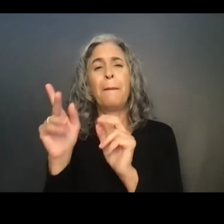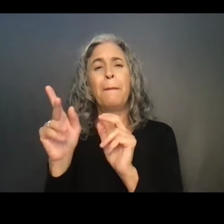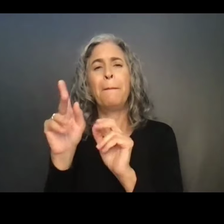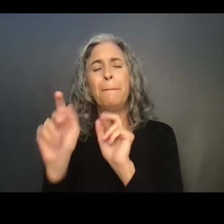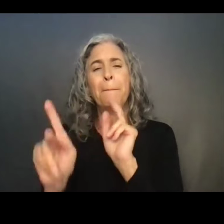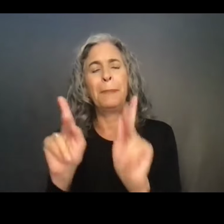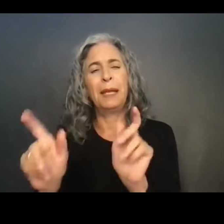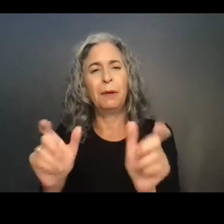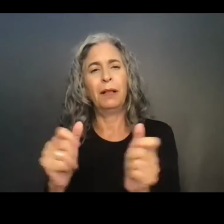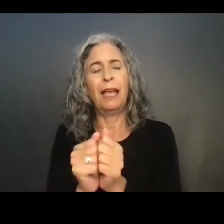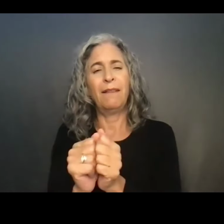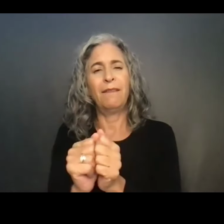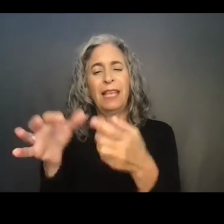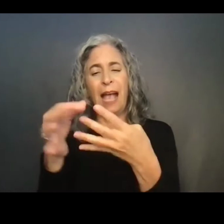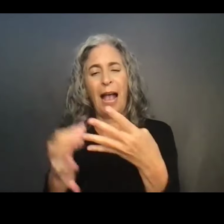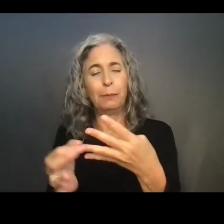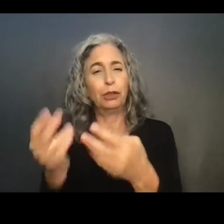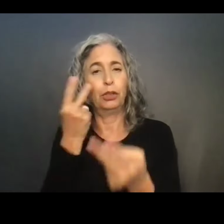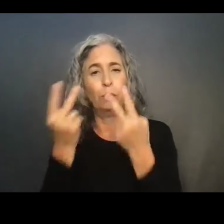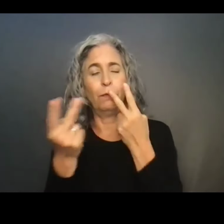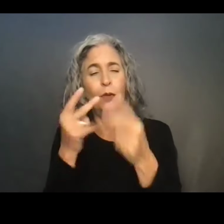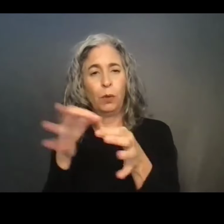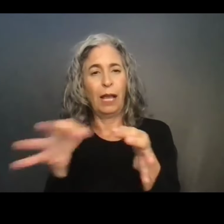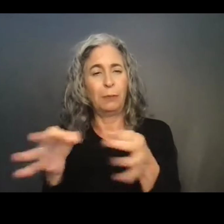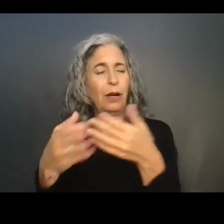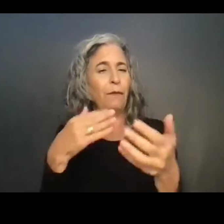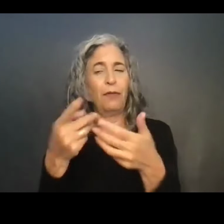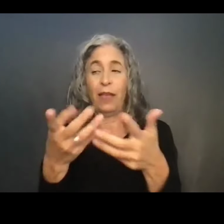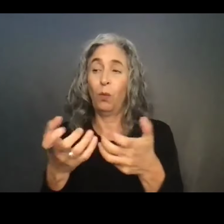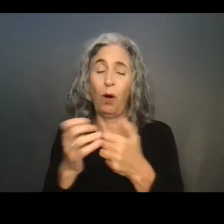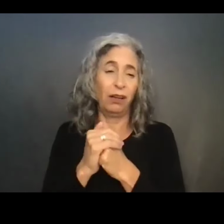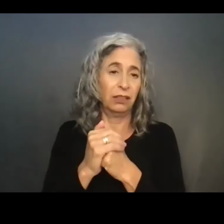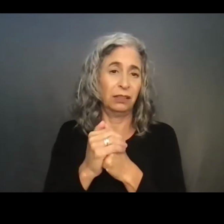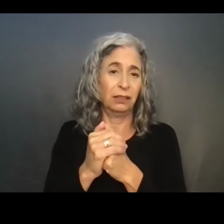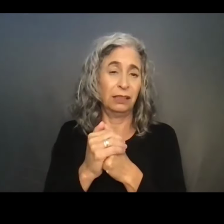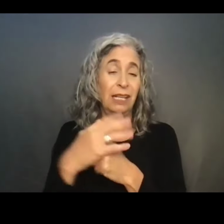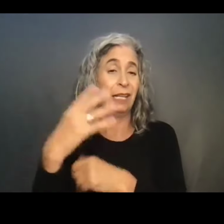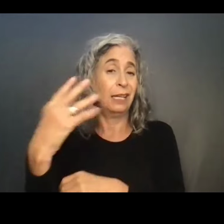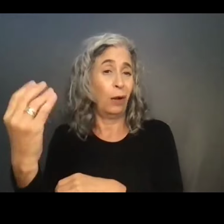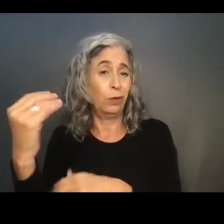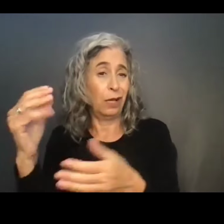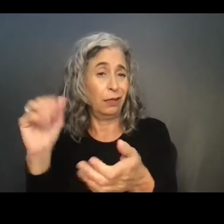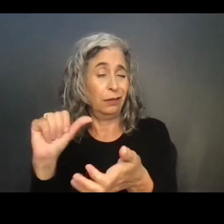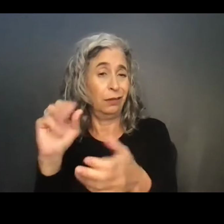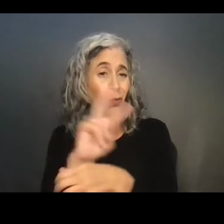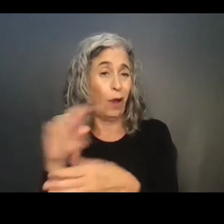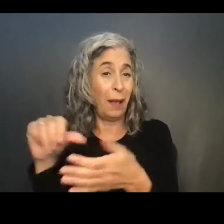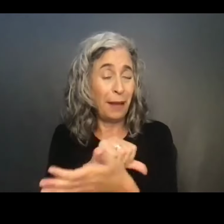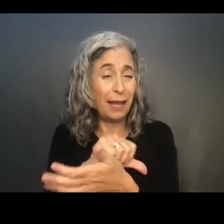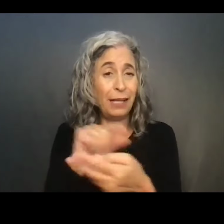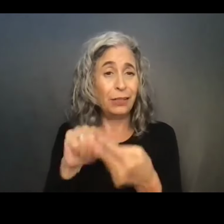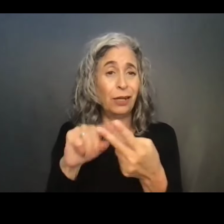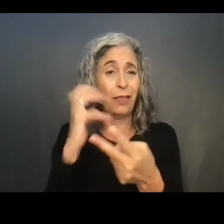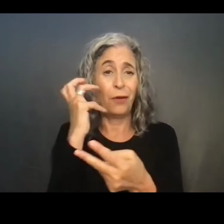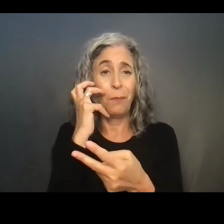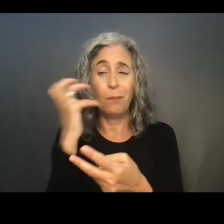viewing captions in any way they want to in an external web page, on their mobile phone,